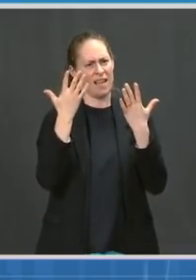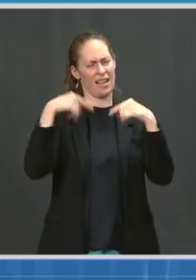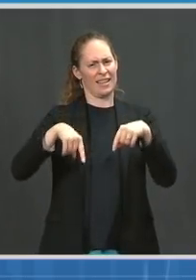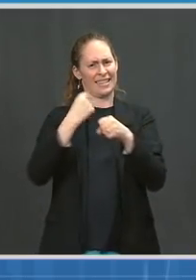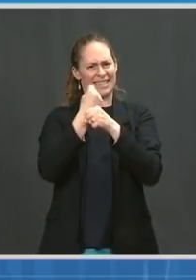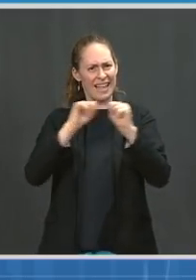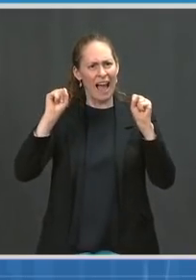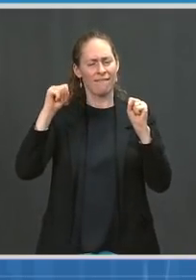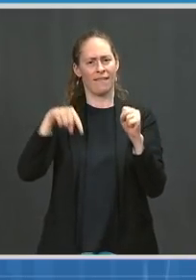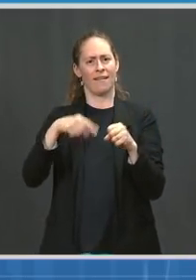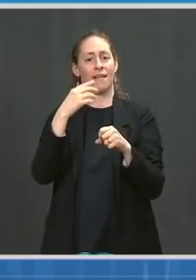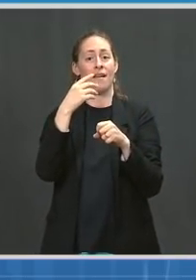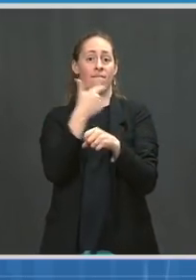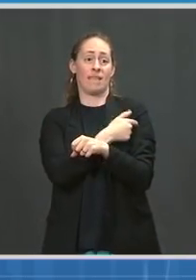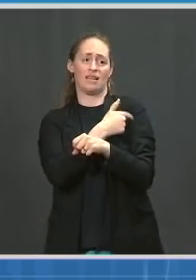and the importance of getting vaccinated.